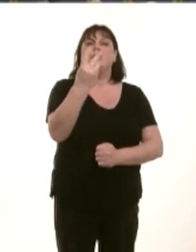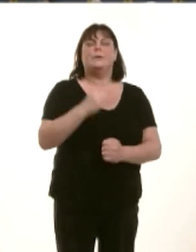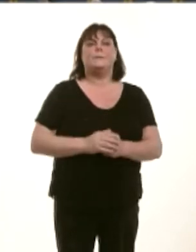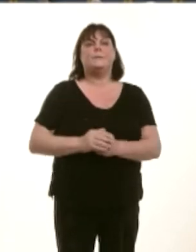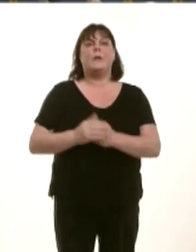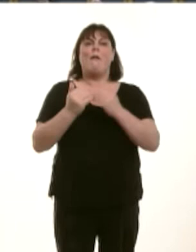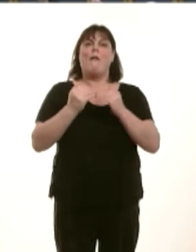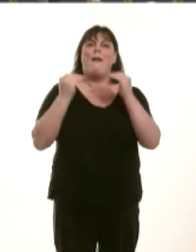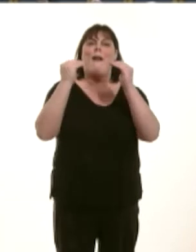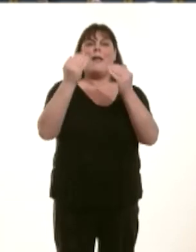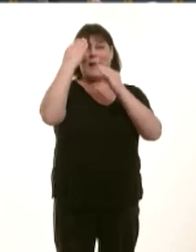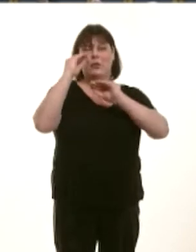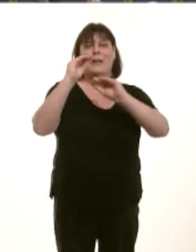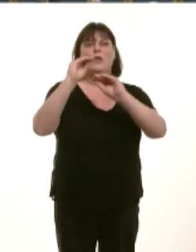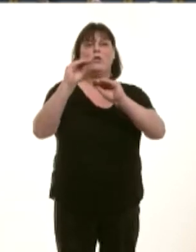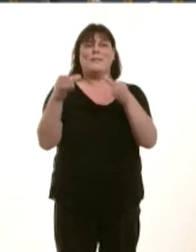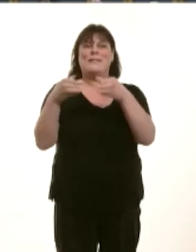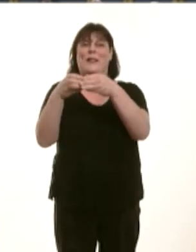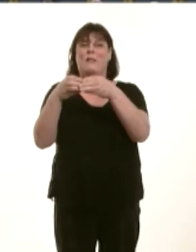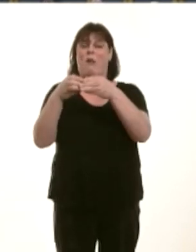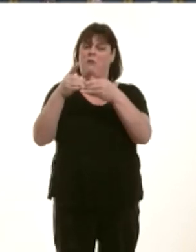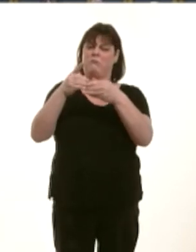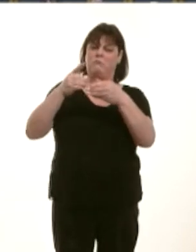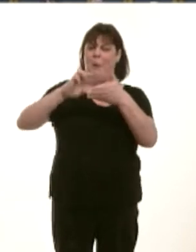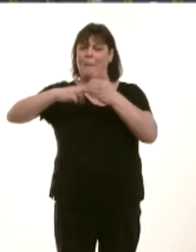Nghymru? OAQ(4)2058(FM) Carwyn Jones: Well, we made a policy statement